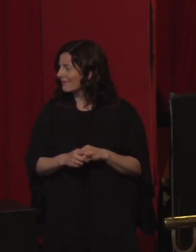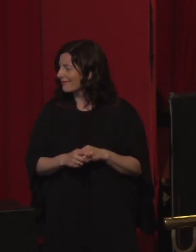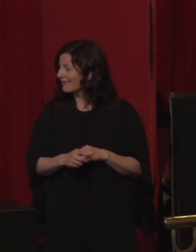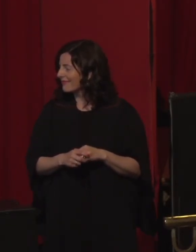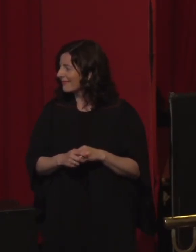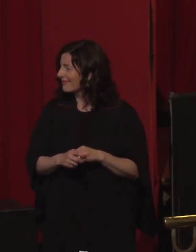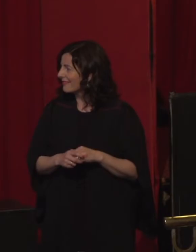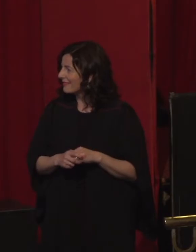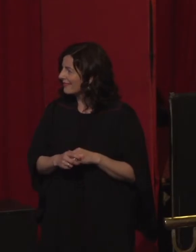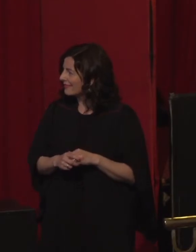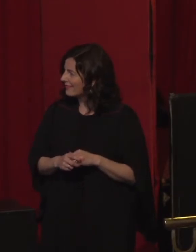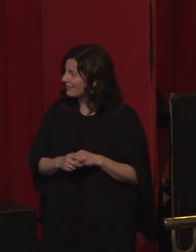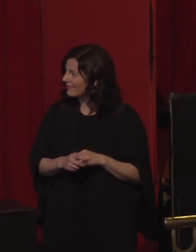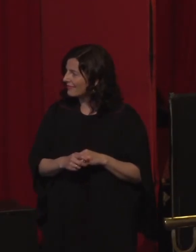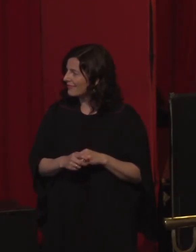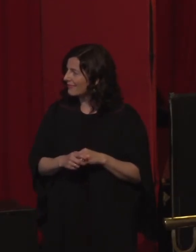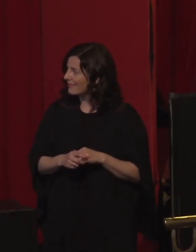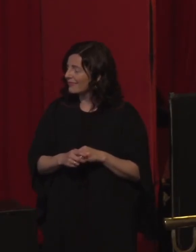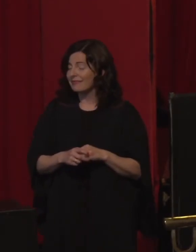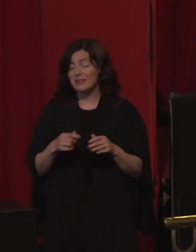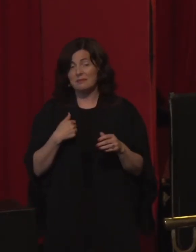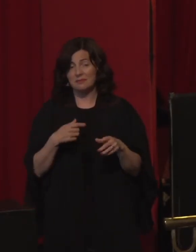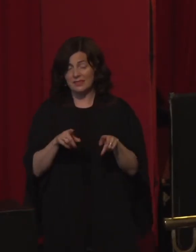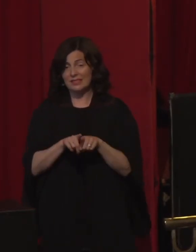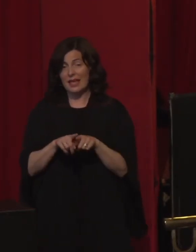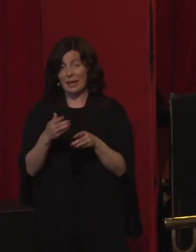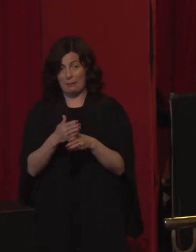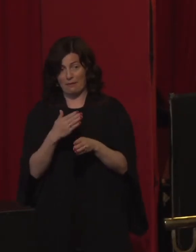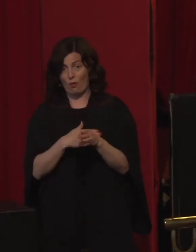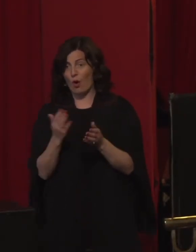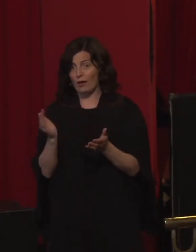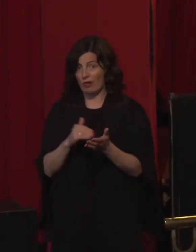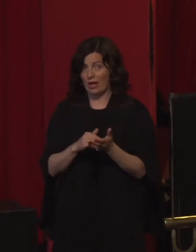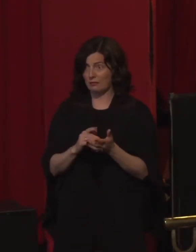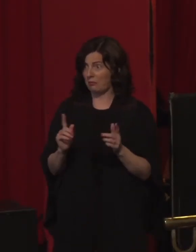Like Elena, before coming to university I had no idea what it would be like being the first person